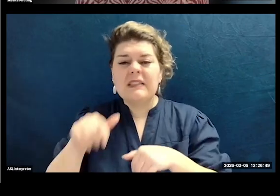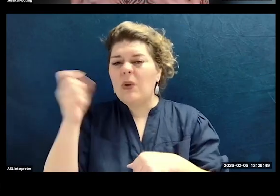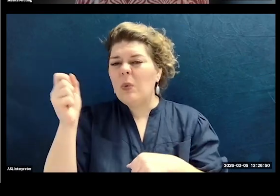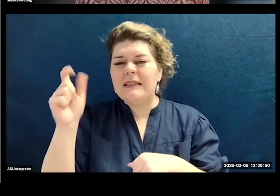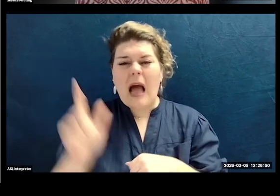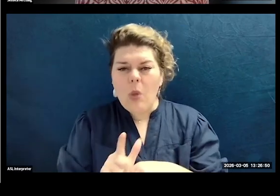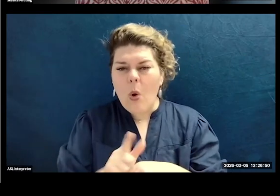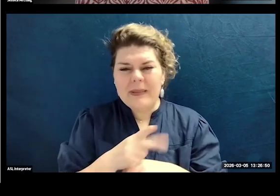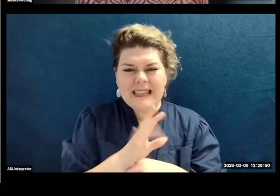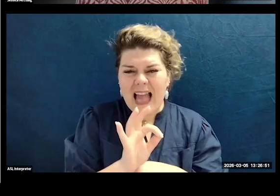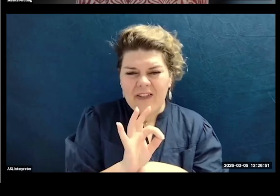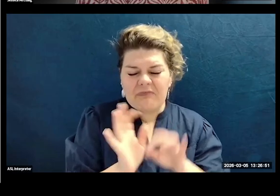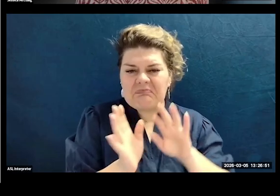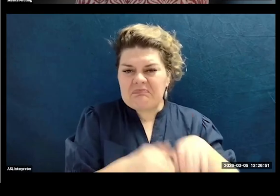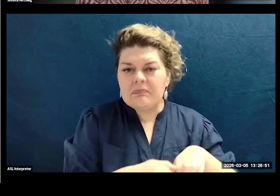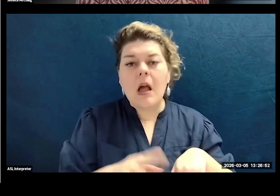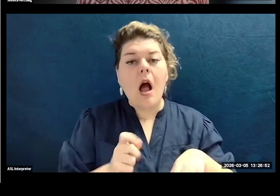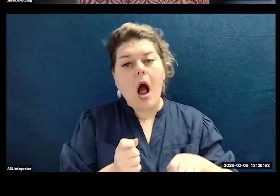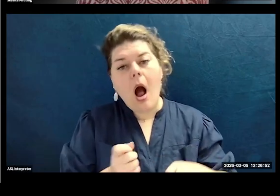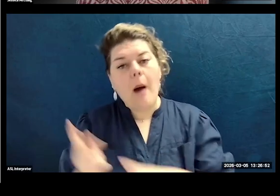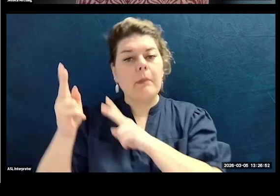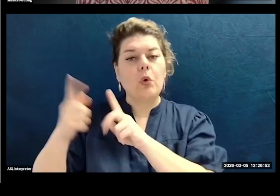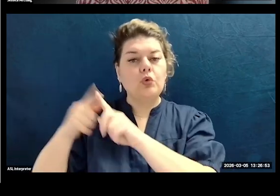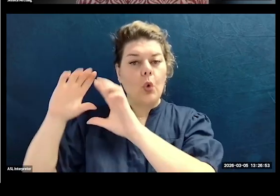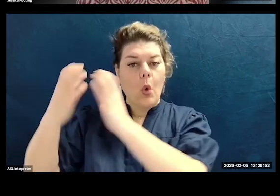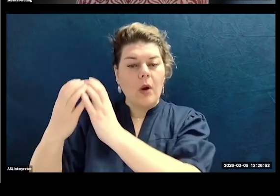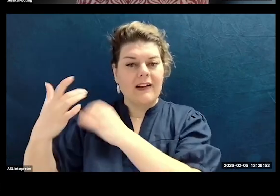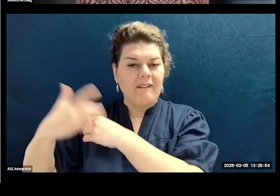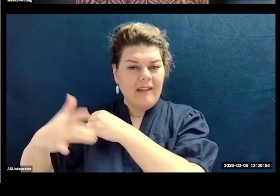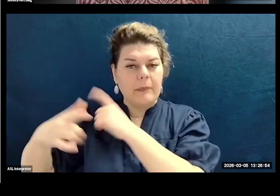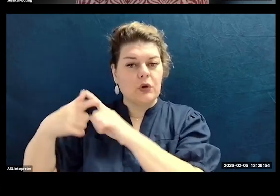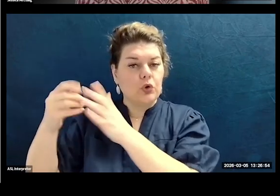re-uploading it to your course content and having it available to students that way,